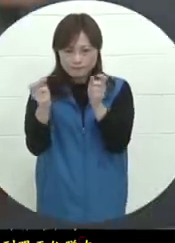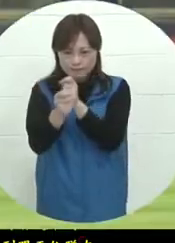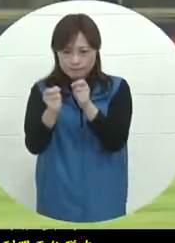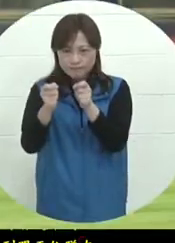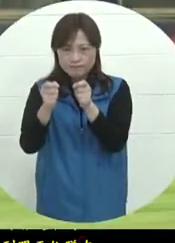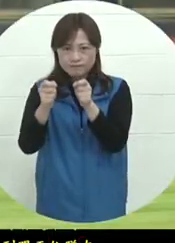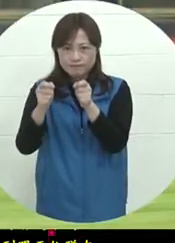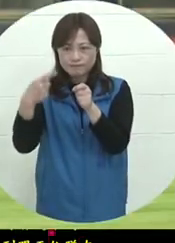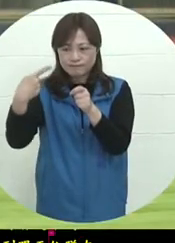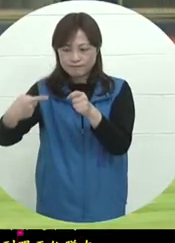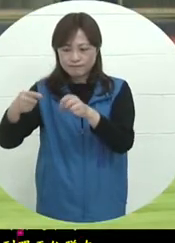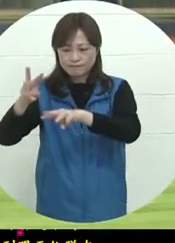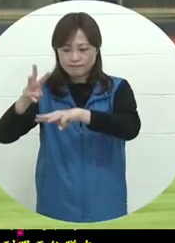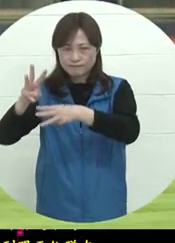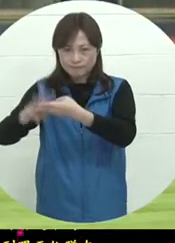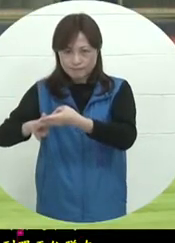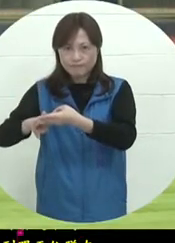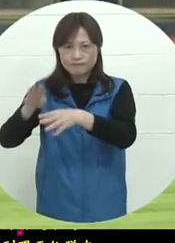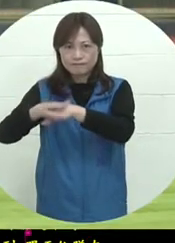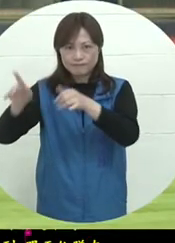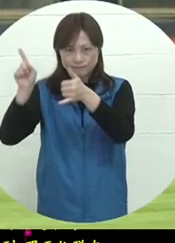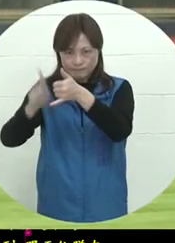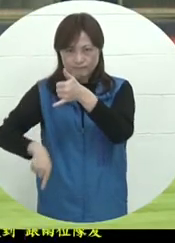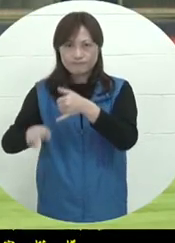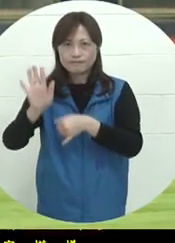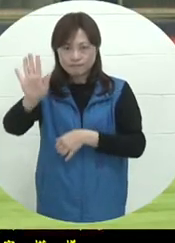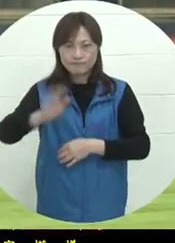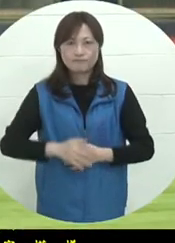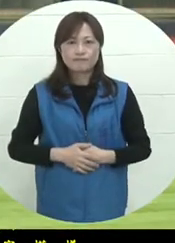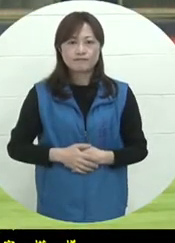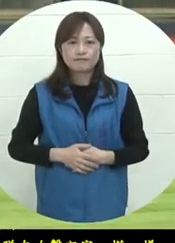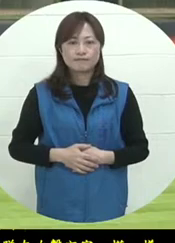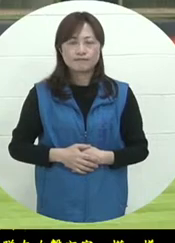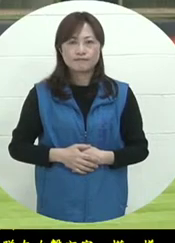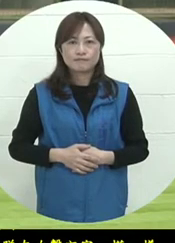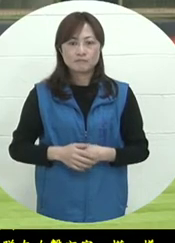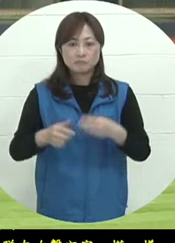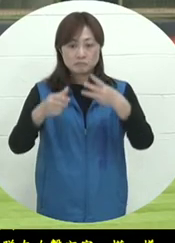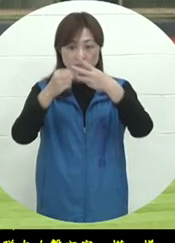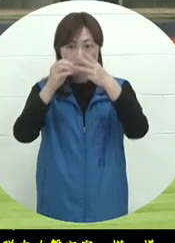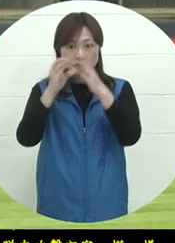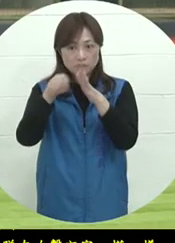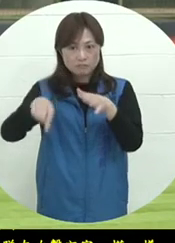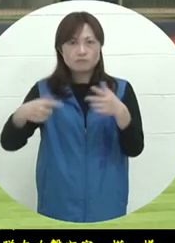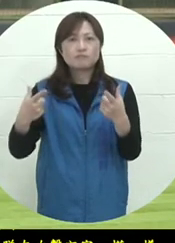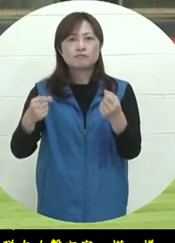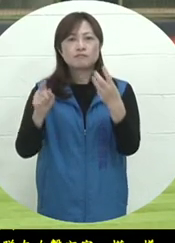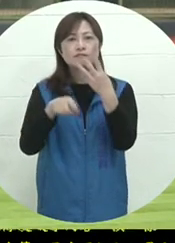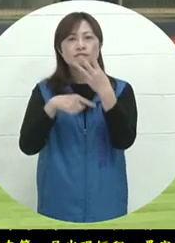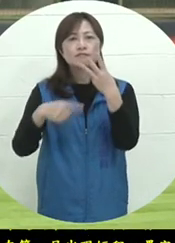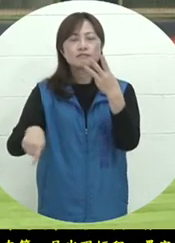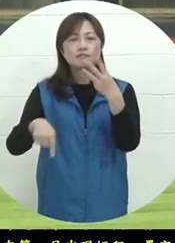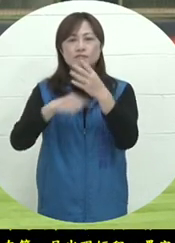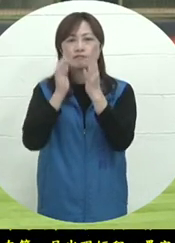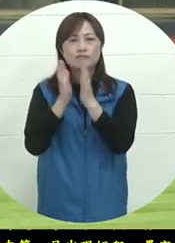In the third game, they all came up . This is what happened. In the inning, all three players played in a single inning.